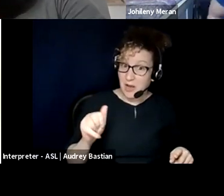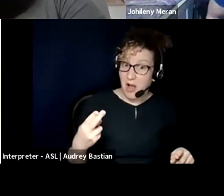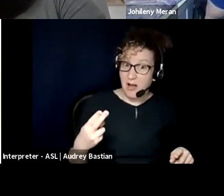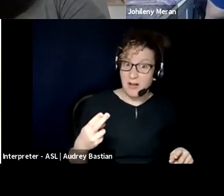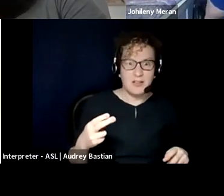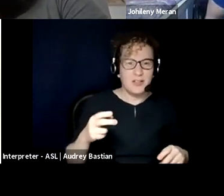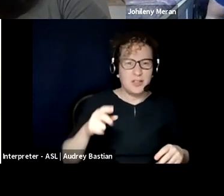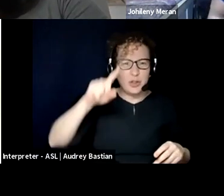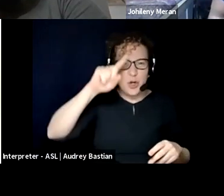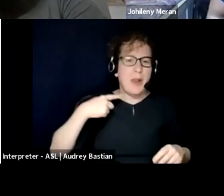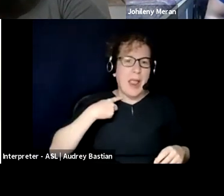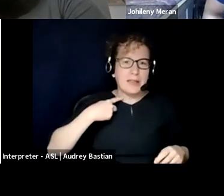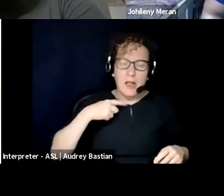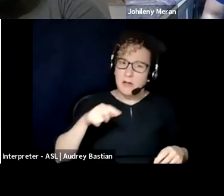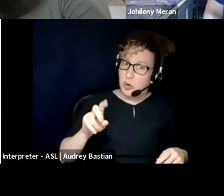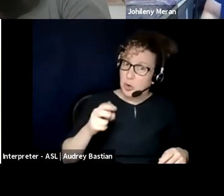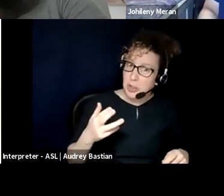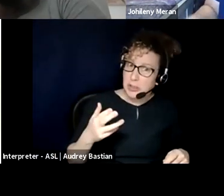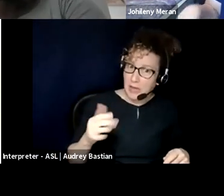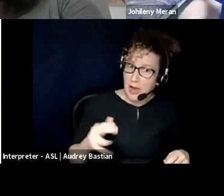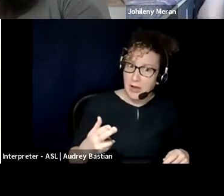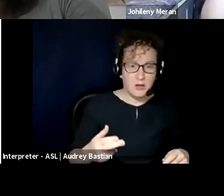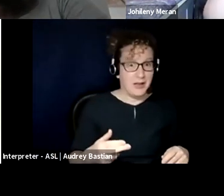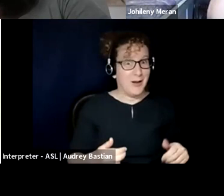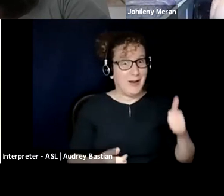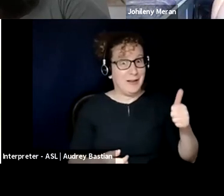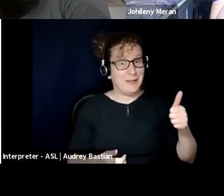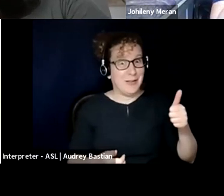it is great. It is wonderful. And my friend is like why are you lying to her like that?